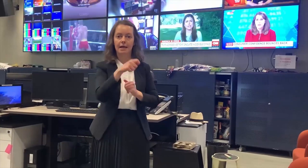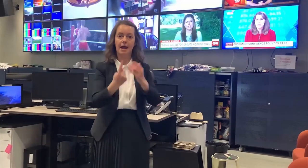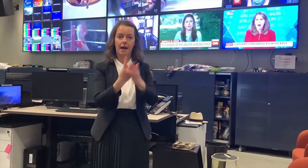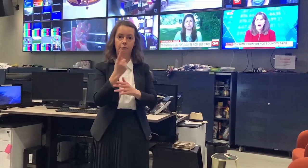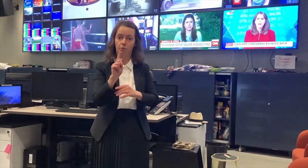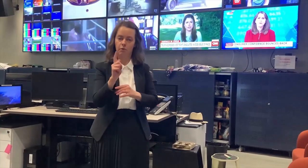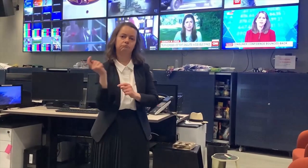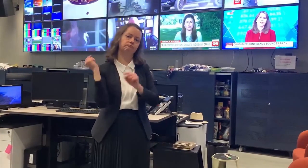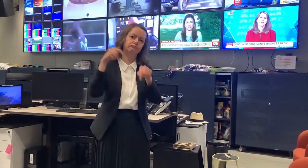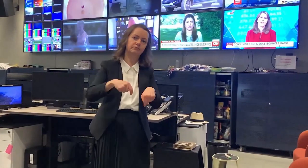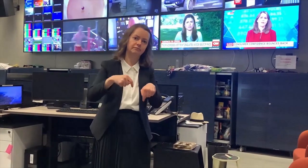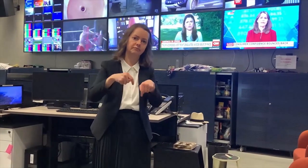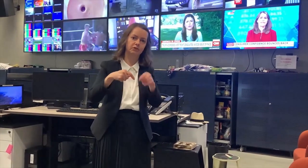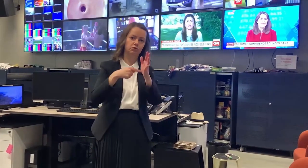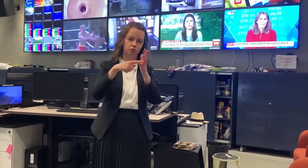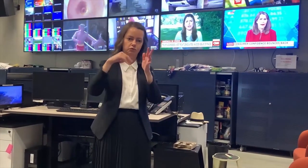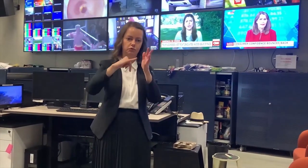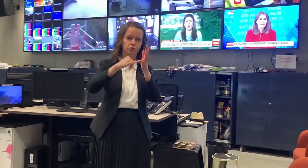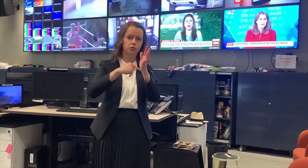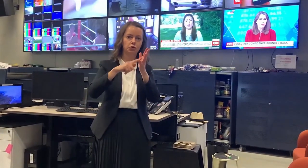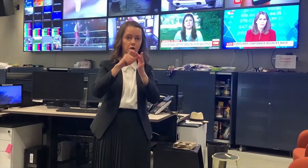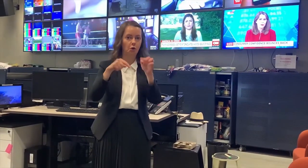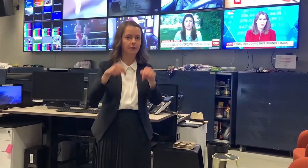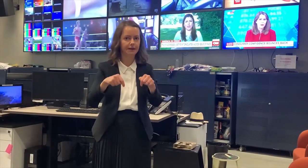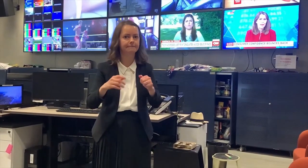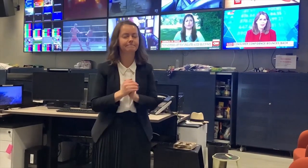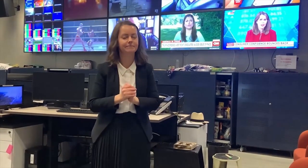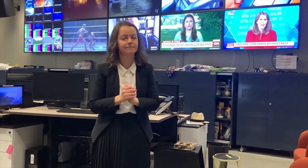We then meet here, at the ABC studio.